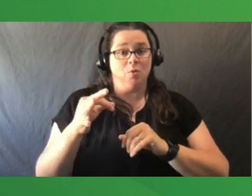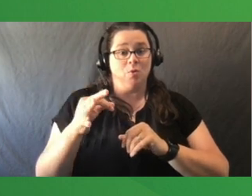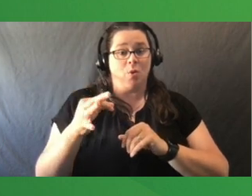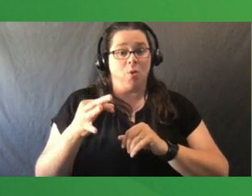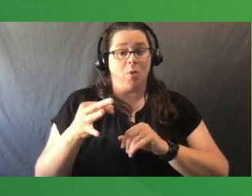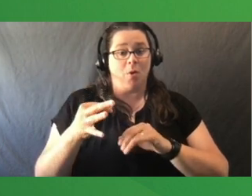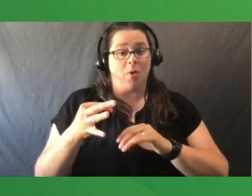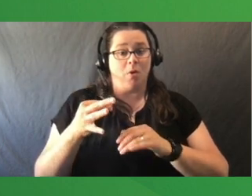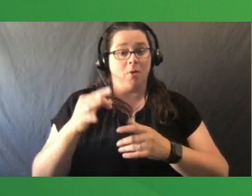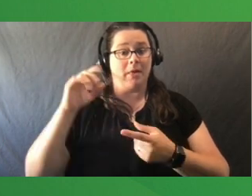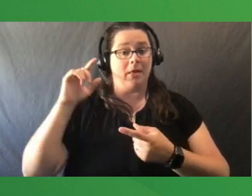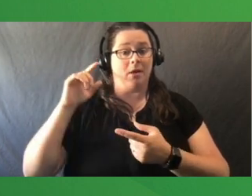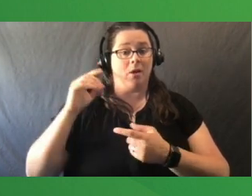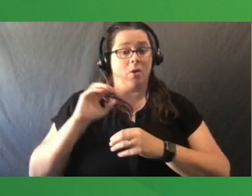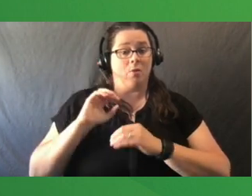the fire size.